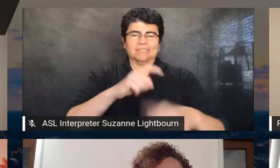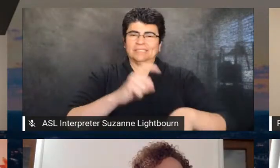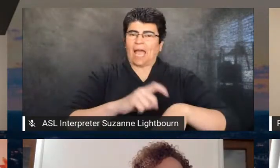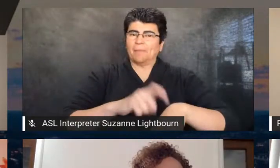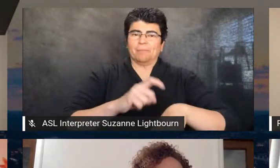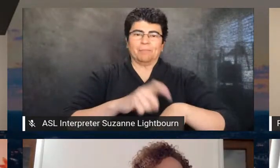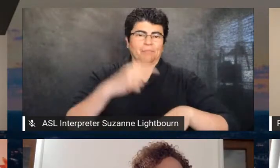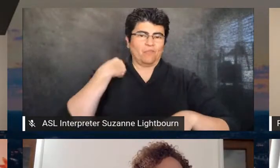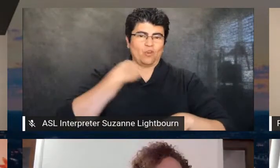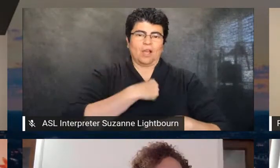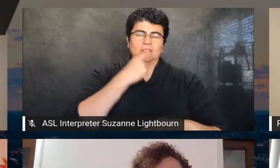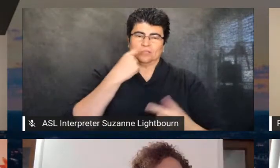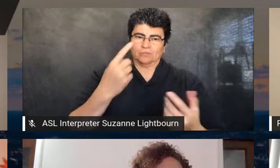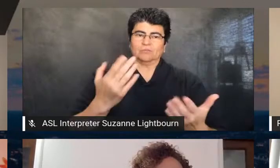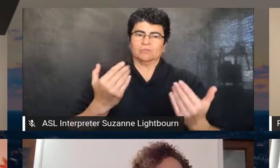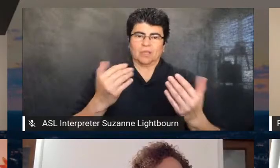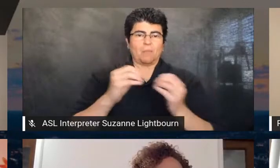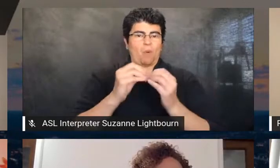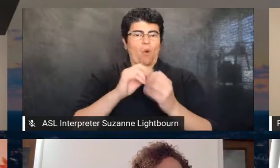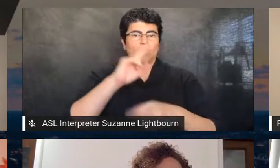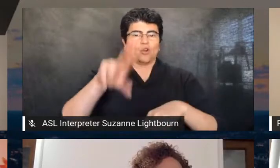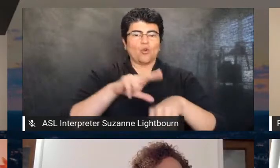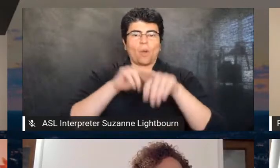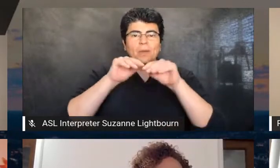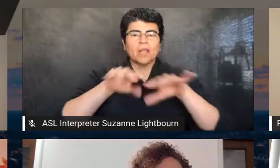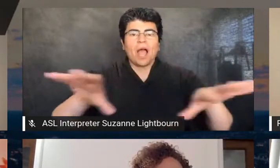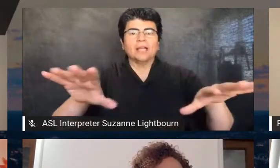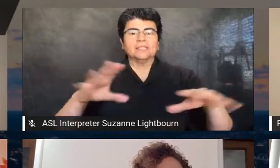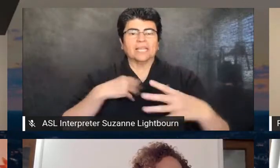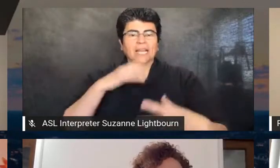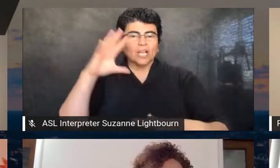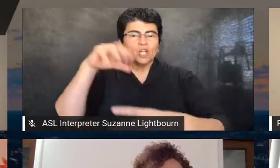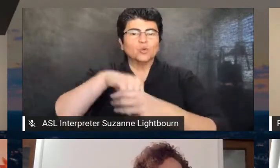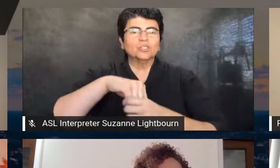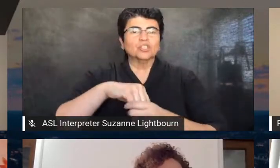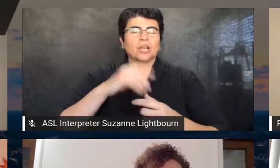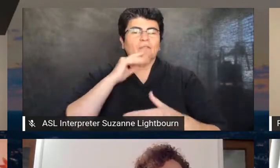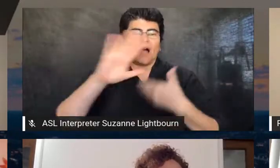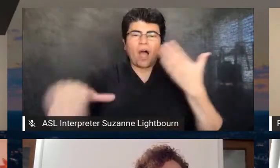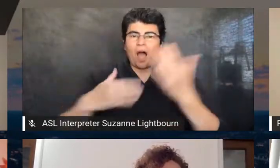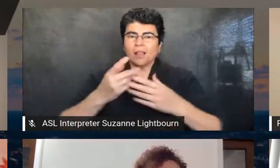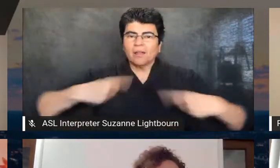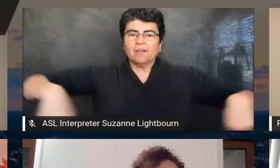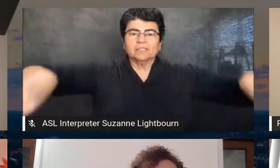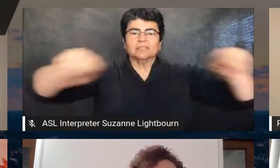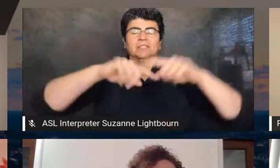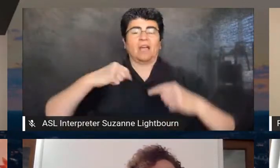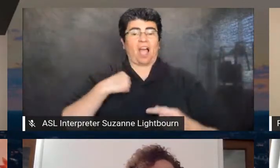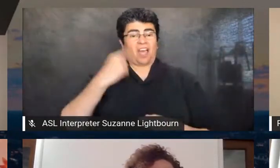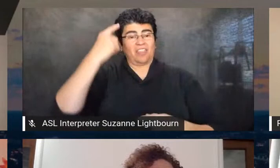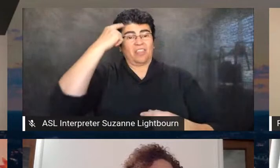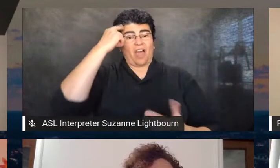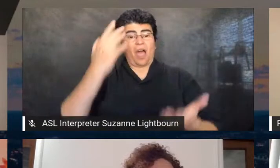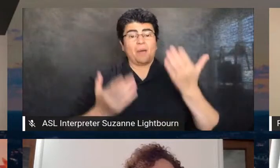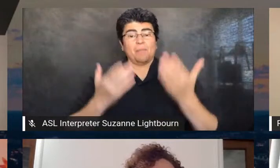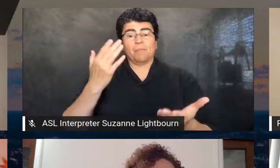to be more normalized in inclusion of all of us, Fanshan, I thought you could talk just a little bit